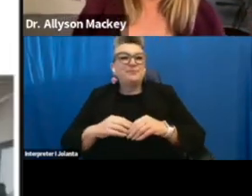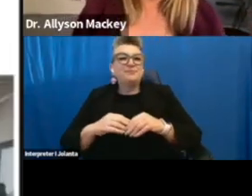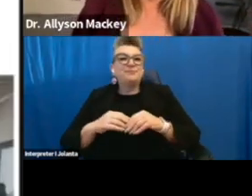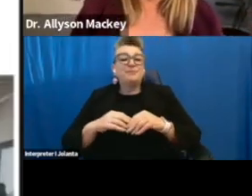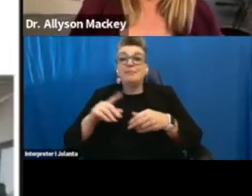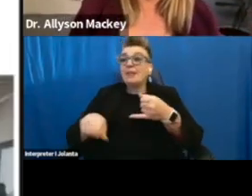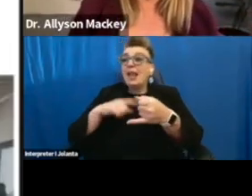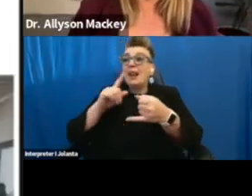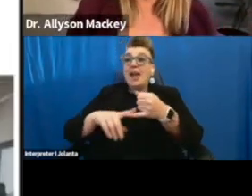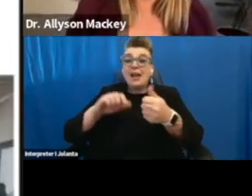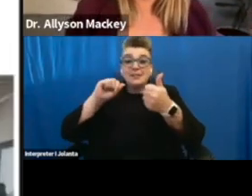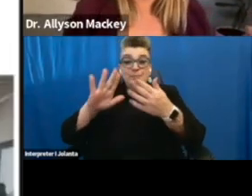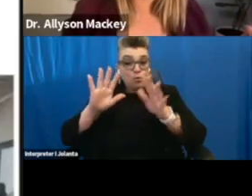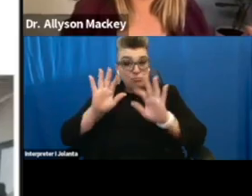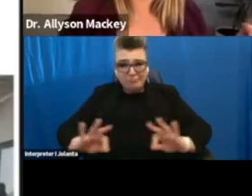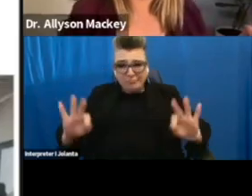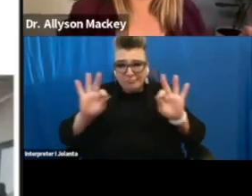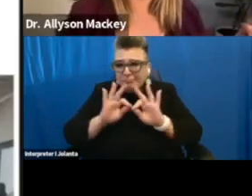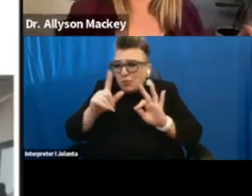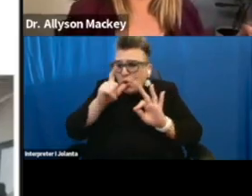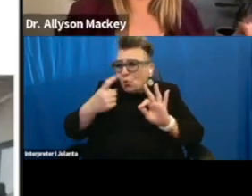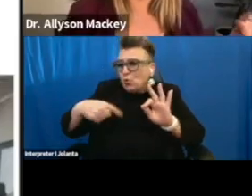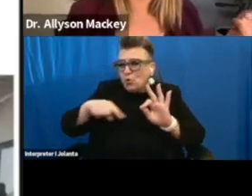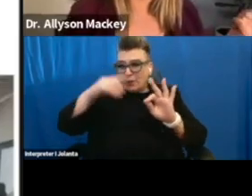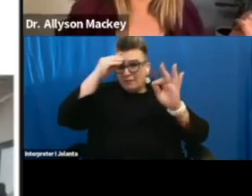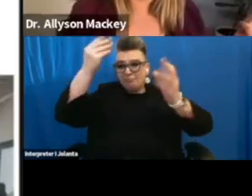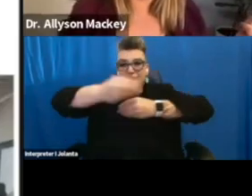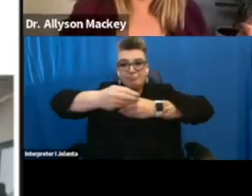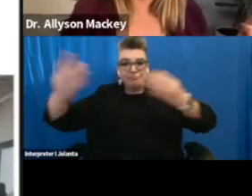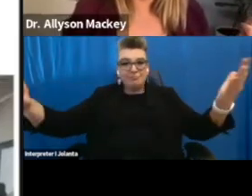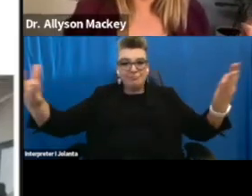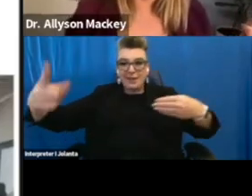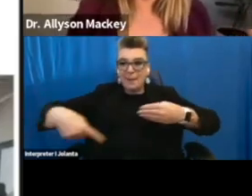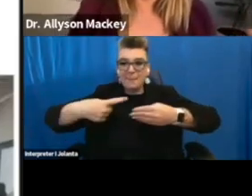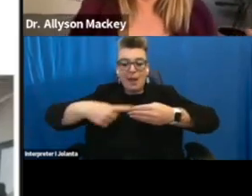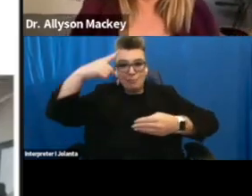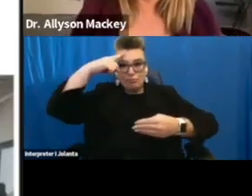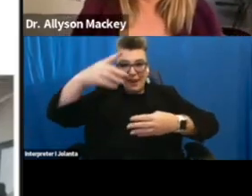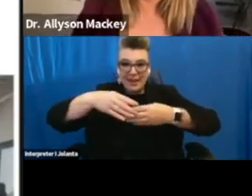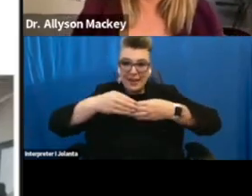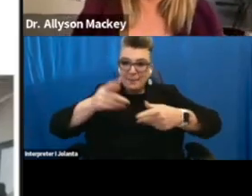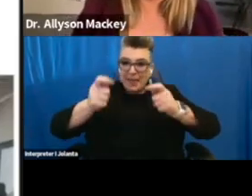this information who should we share the science of brain plasticity with to change outcomes for